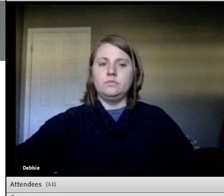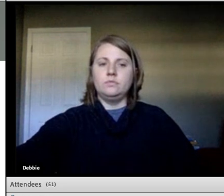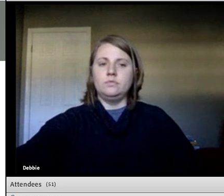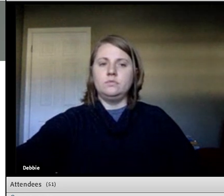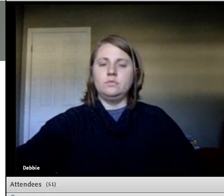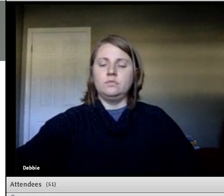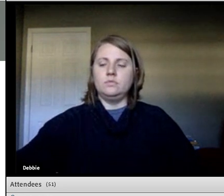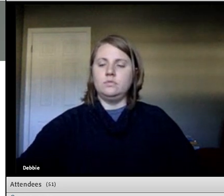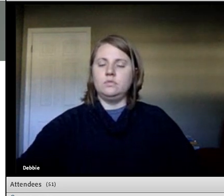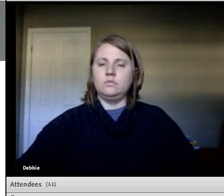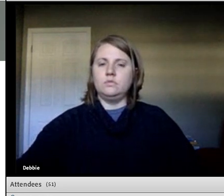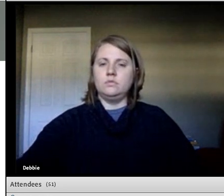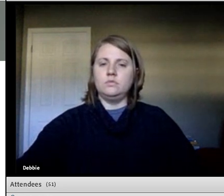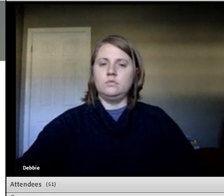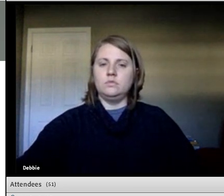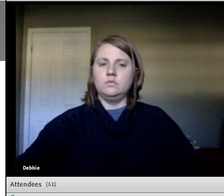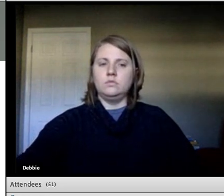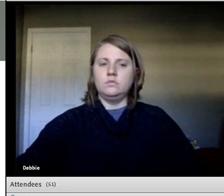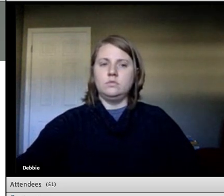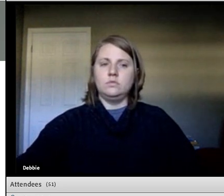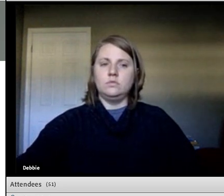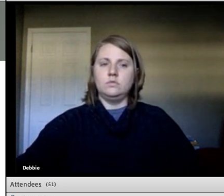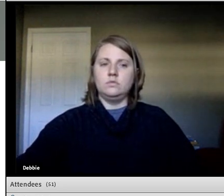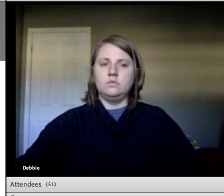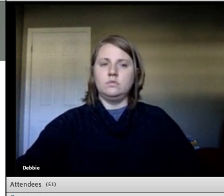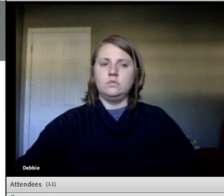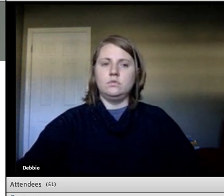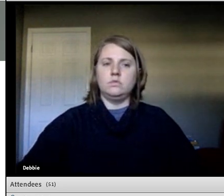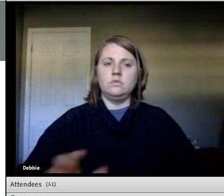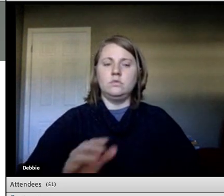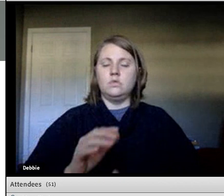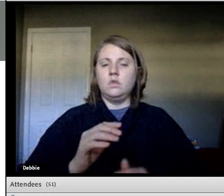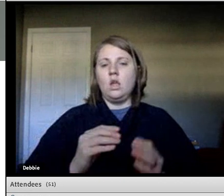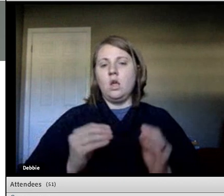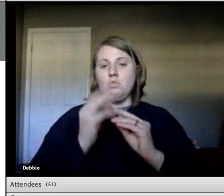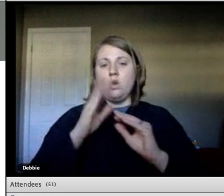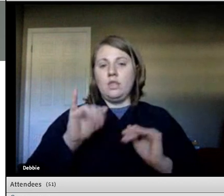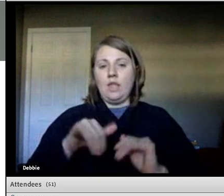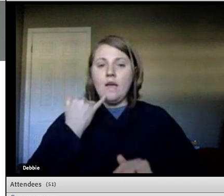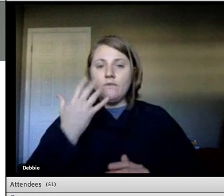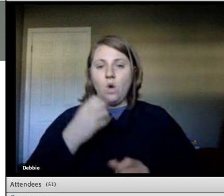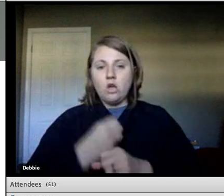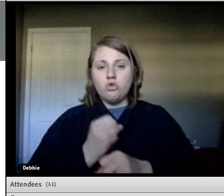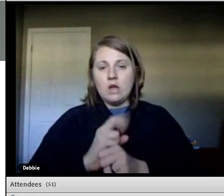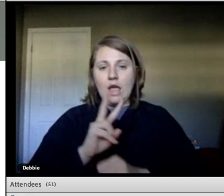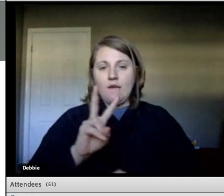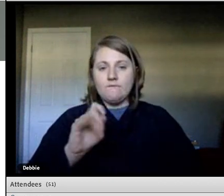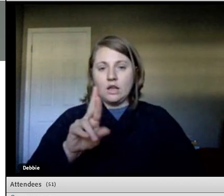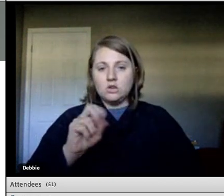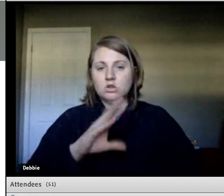Beyond that, if you want to do some vectors and you want to get into some animation, Vector and Krita are great sources for this.